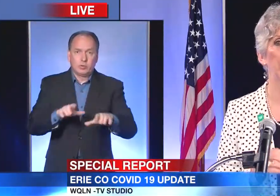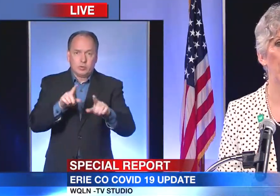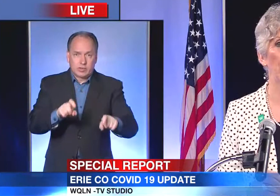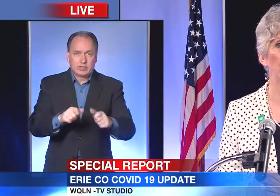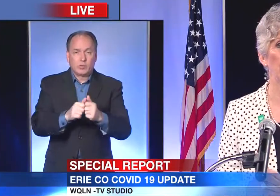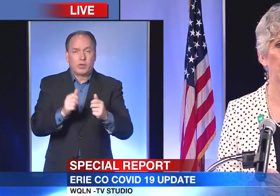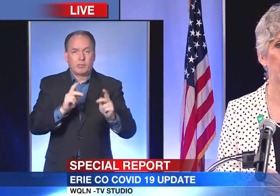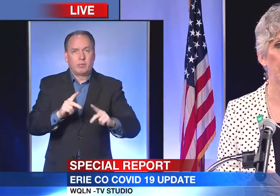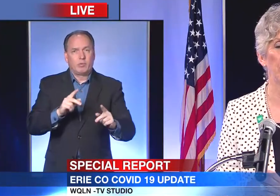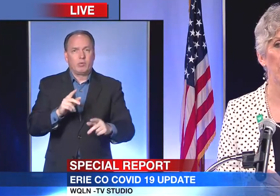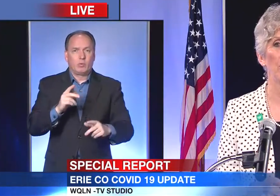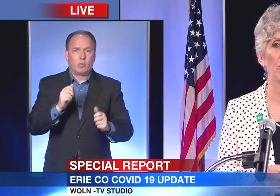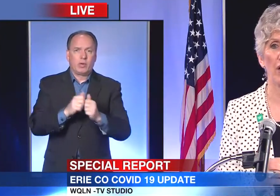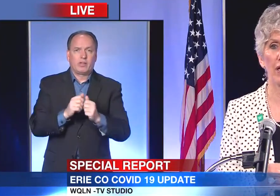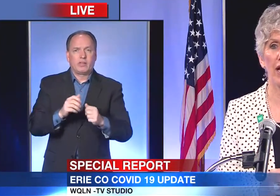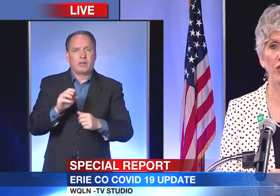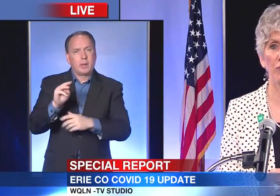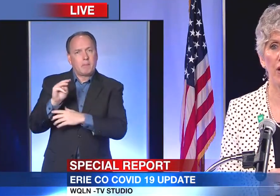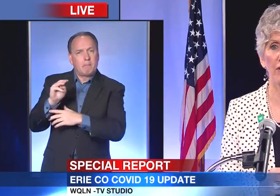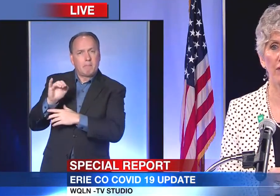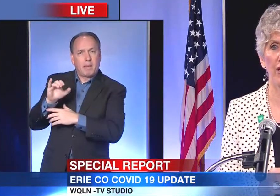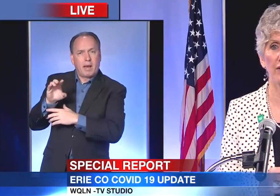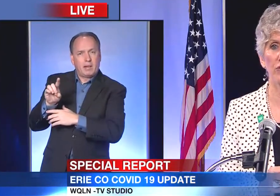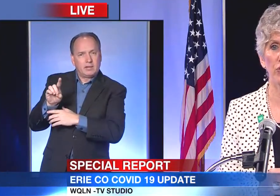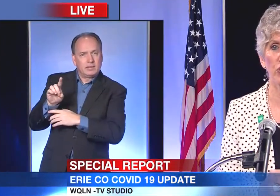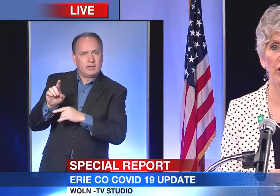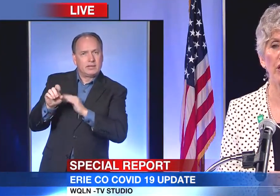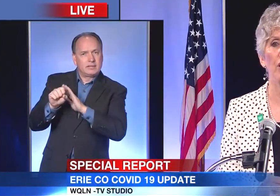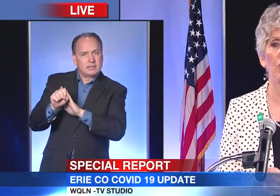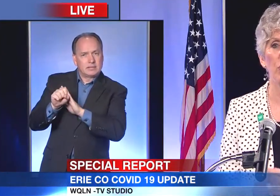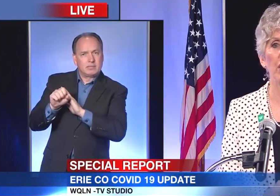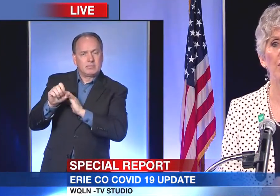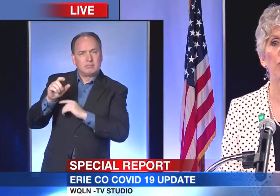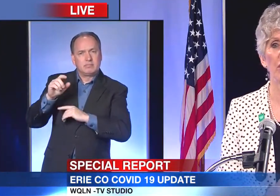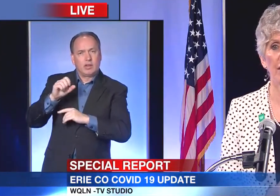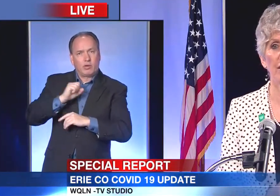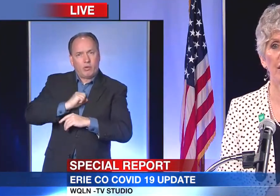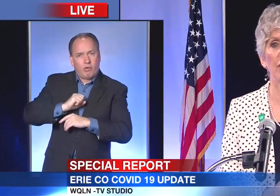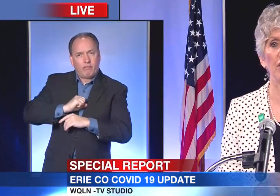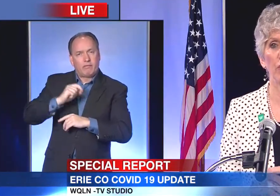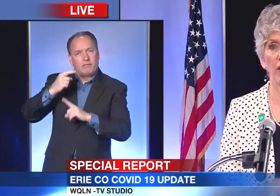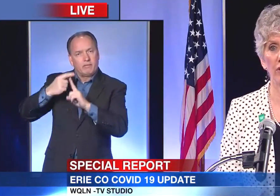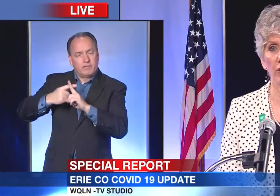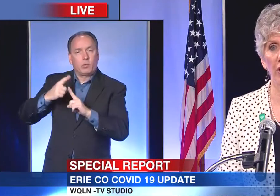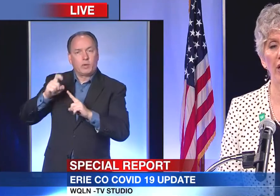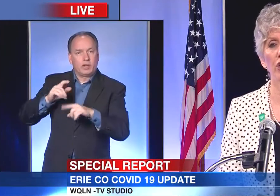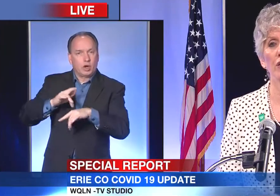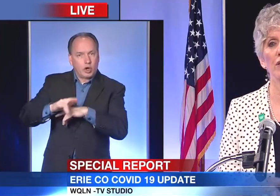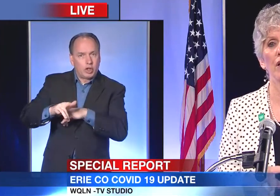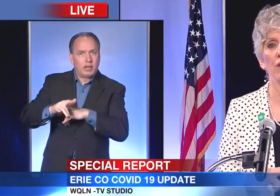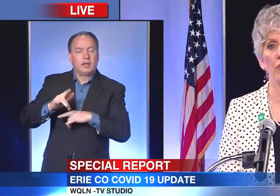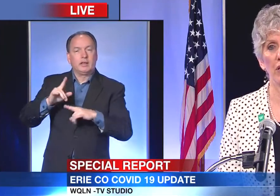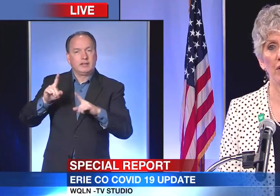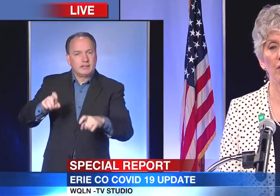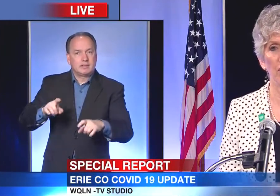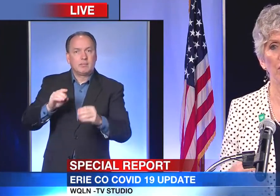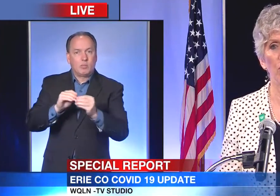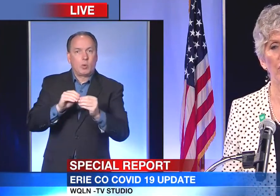GREAT NUMBERS AND IF WE WANT TO TRULY DO TESTING WHEN PEOPLE EVEN HAVE THE MILDEST OF SYMPTOMS TO TRY TO CATCH POSITIVE CASES EARLY, WE NEED